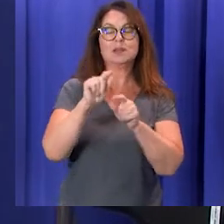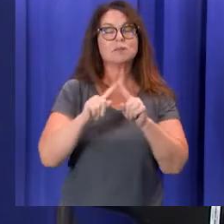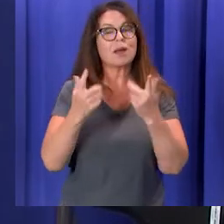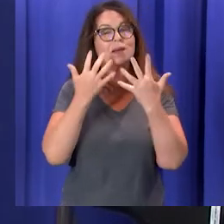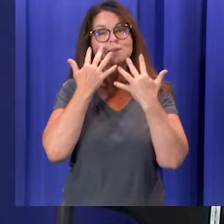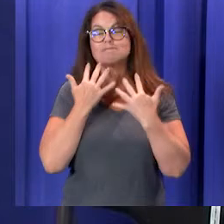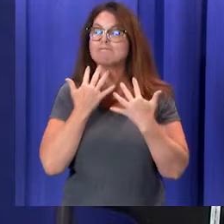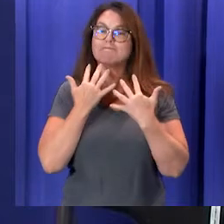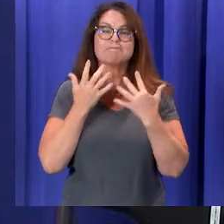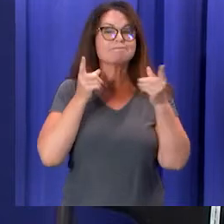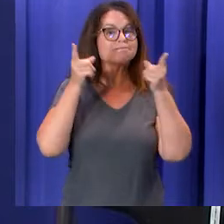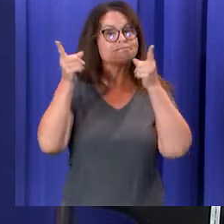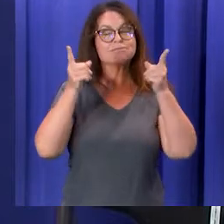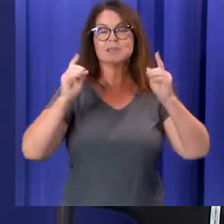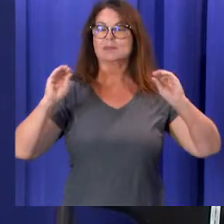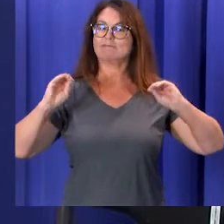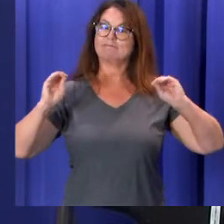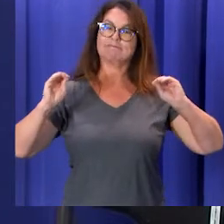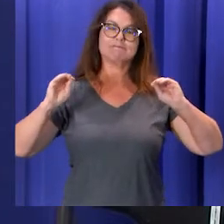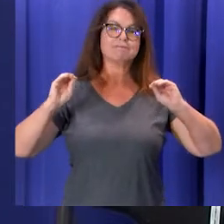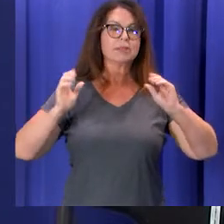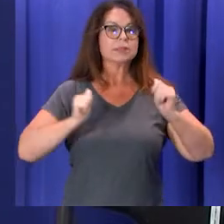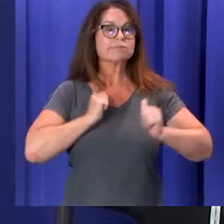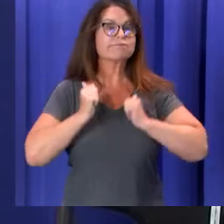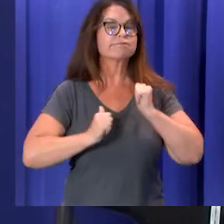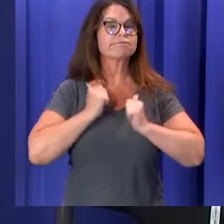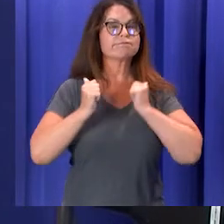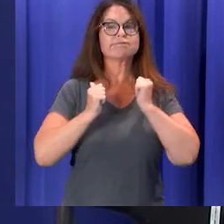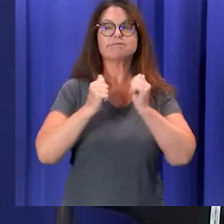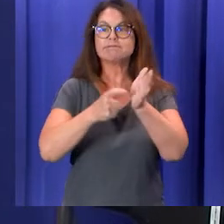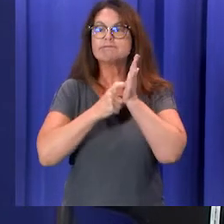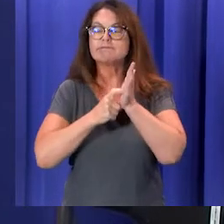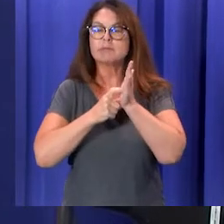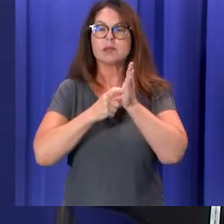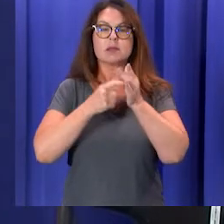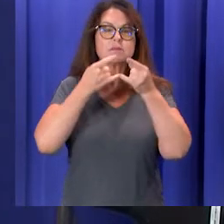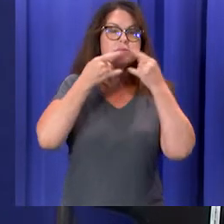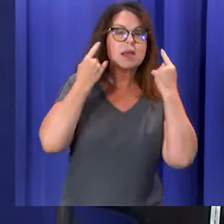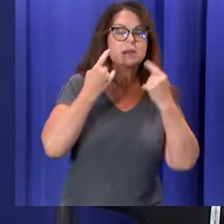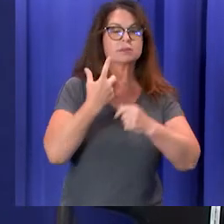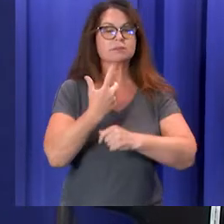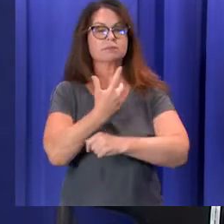to require masks, vaccines, or crowd limits at the State Fair.